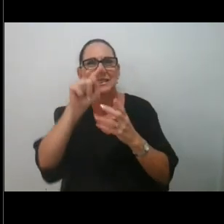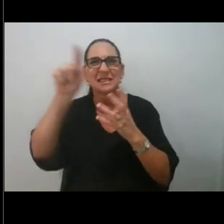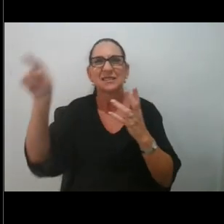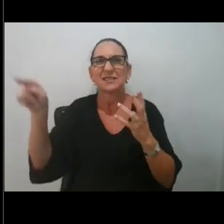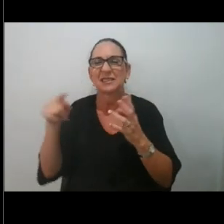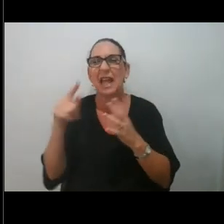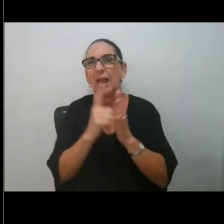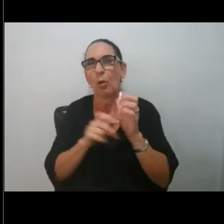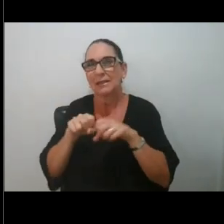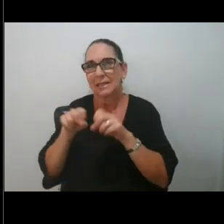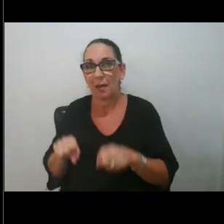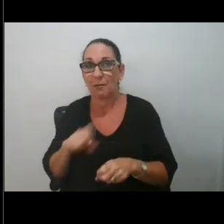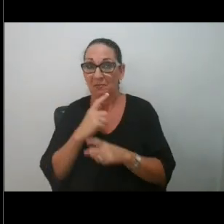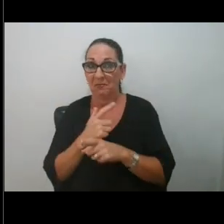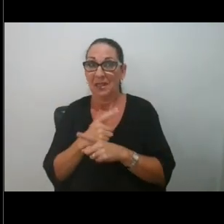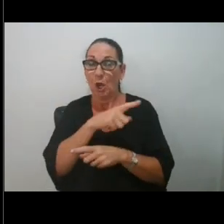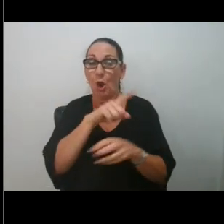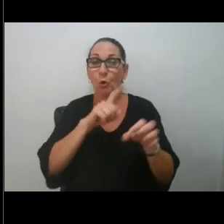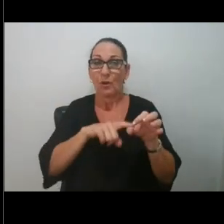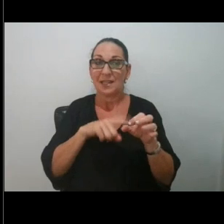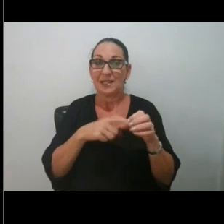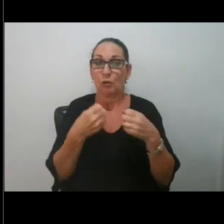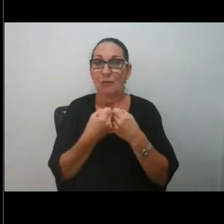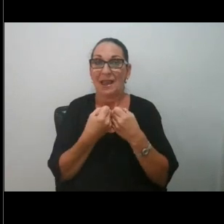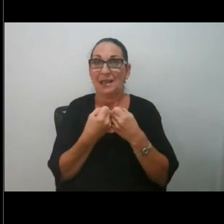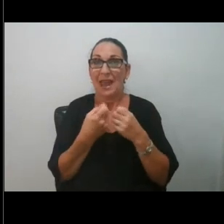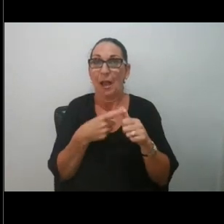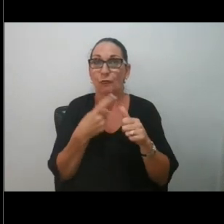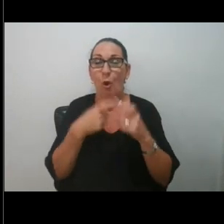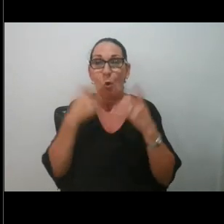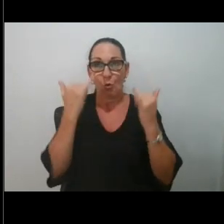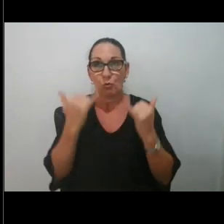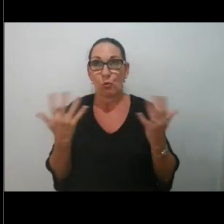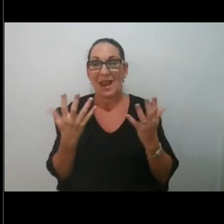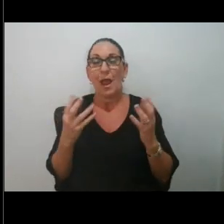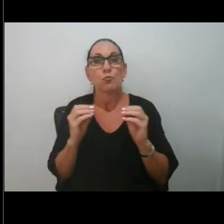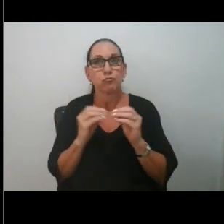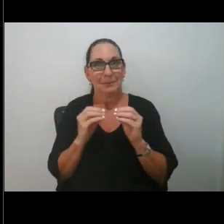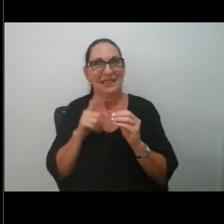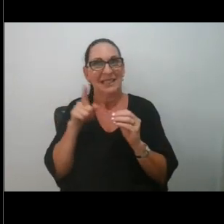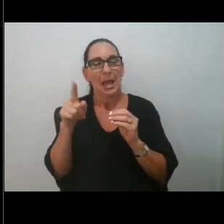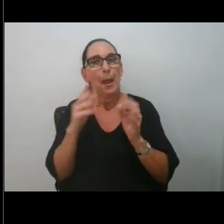Alcohol Court is based in Brisbane and it's based out of the Brisbane Magistrates Court so one of I